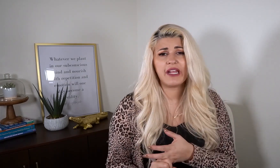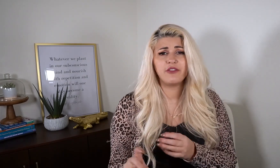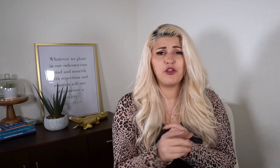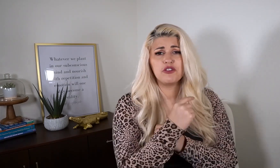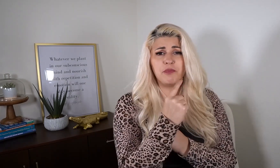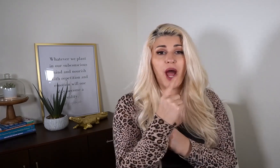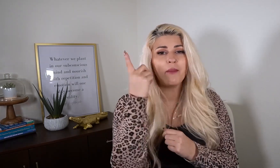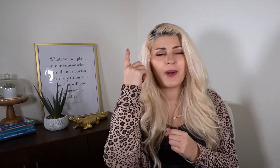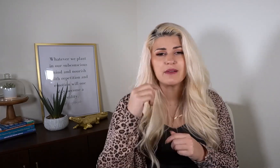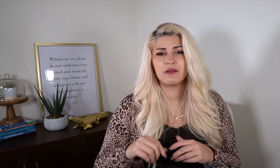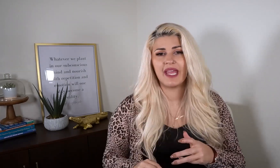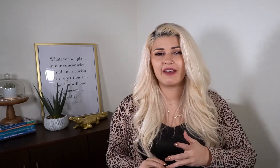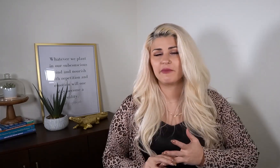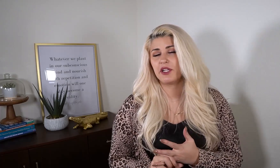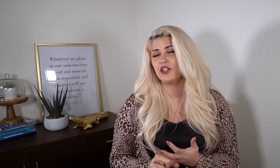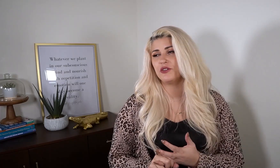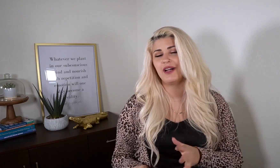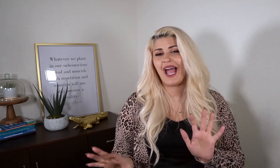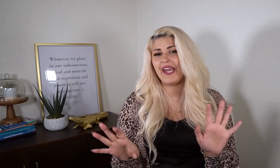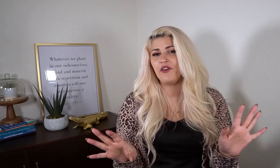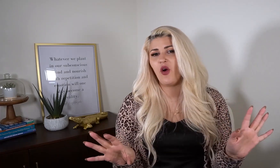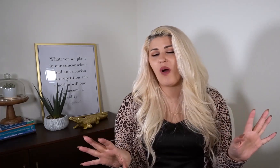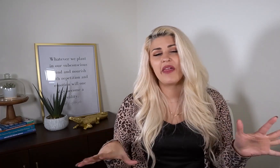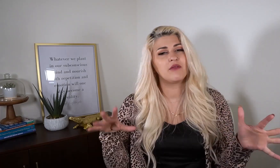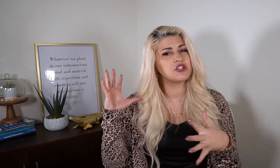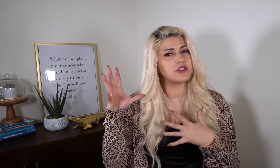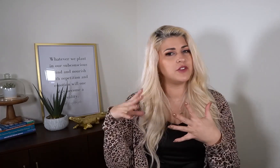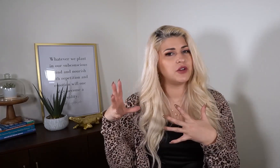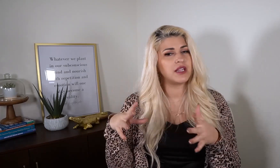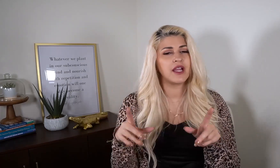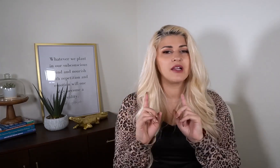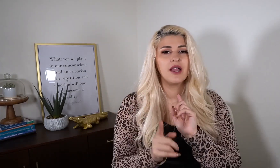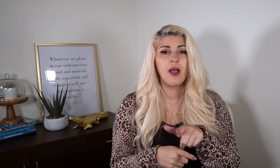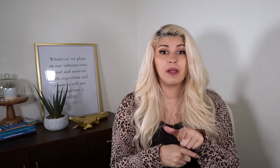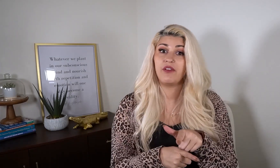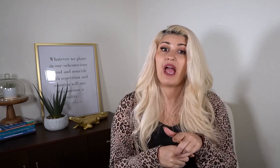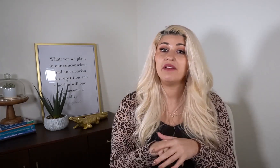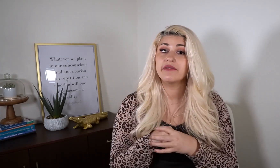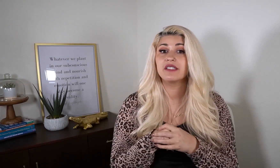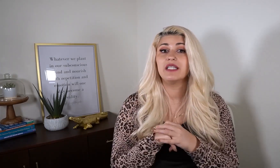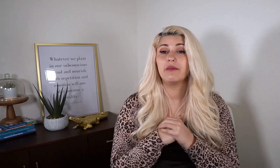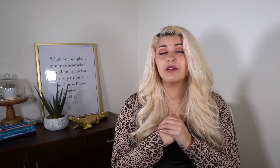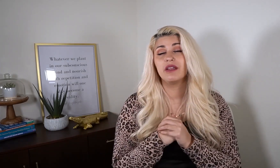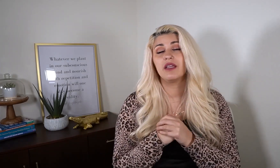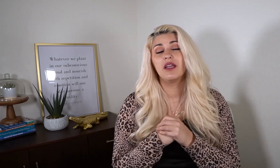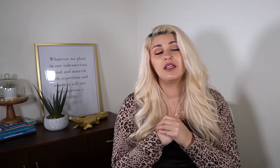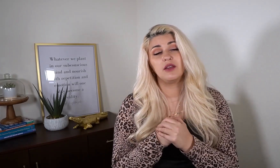the next fusion bomb, it popped into my head from "Clue." I don't know why that was just floating there, but if you haven't ever seen that movie,